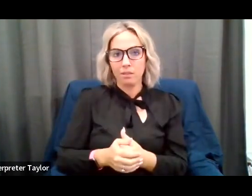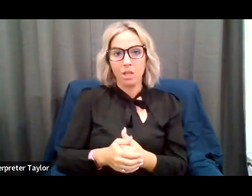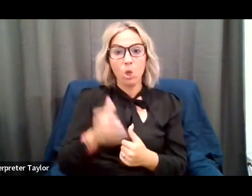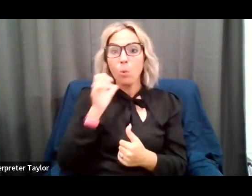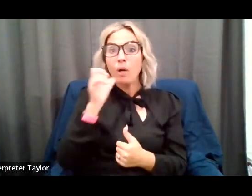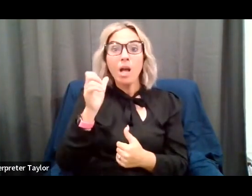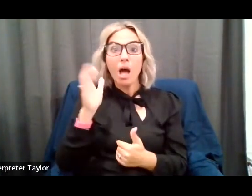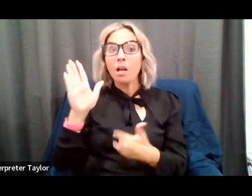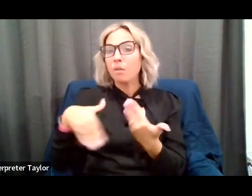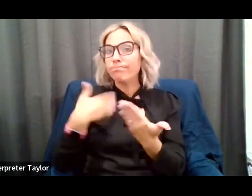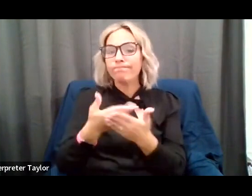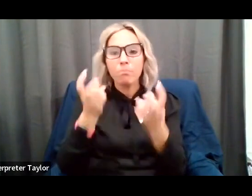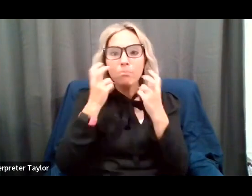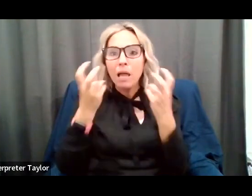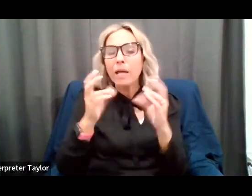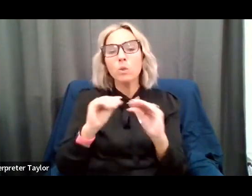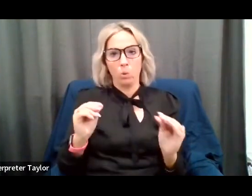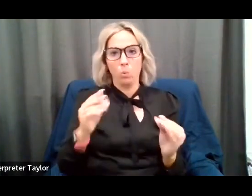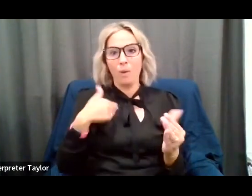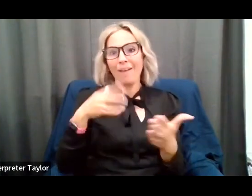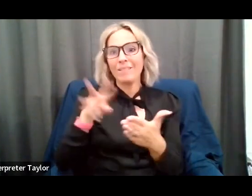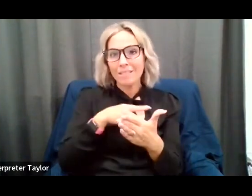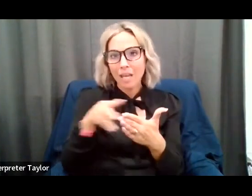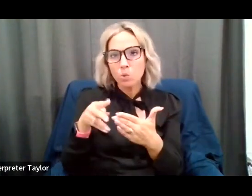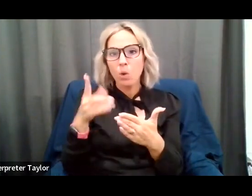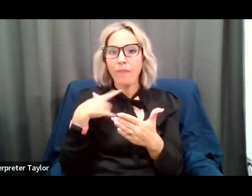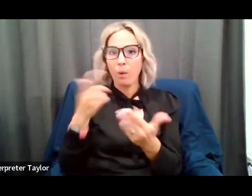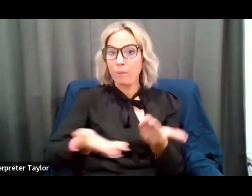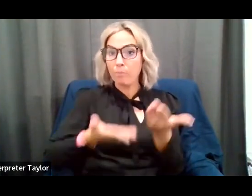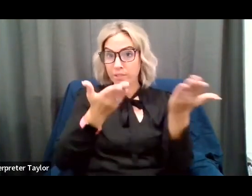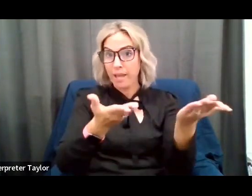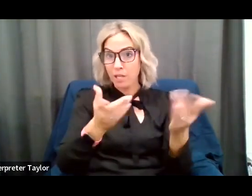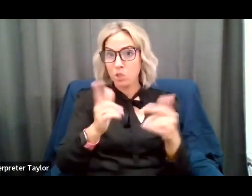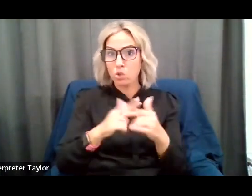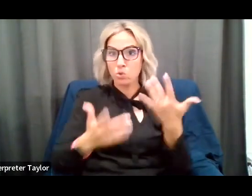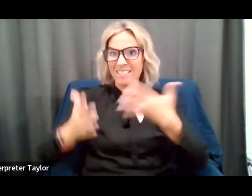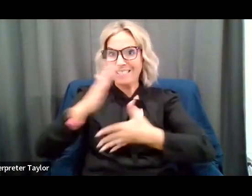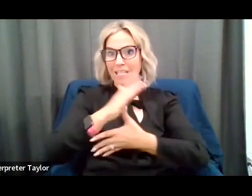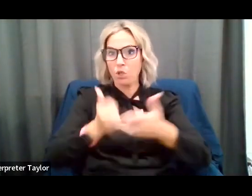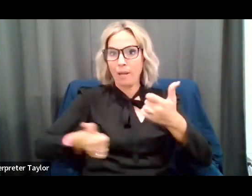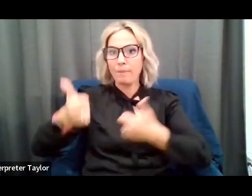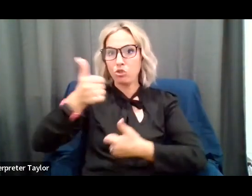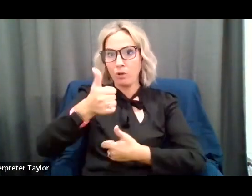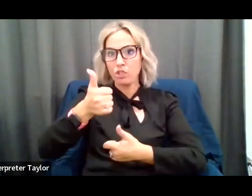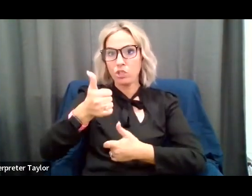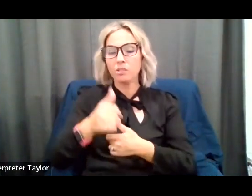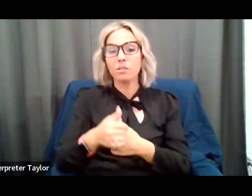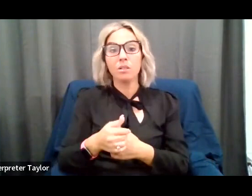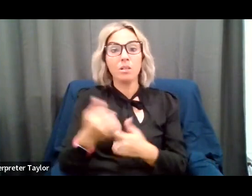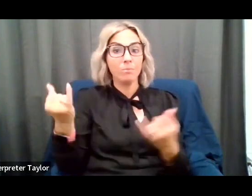Um, we have a schedule, a schedule that we've presented to the Senior Administration. The idea is, and the way that